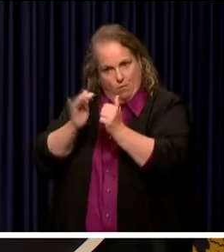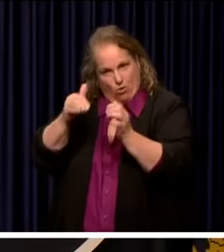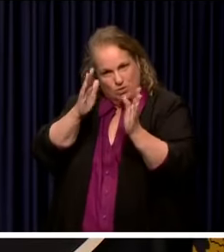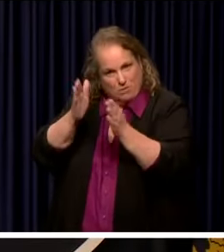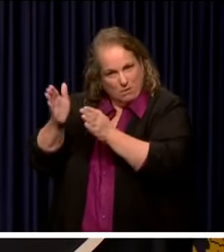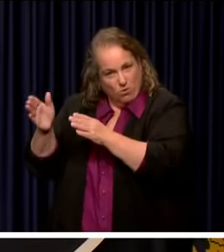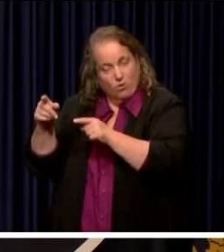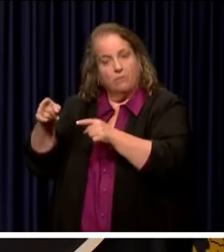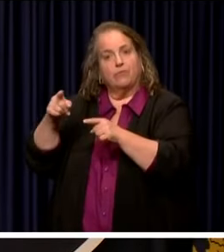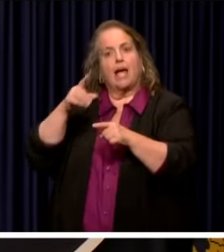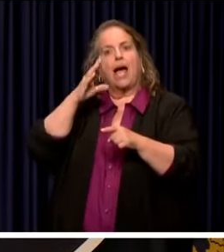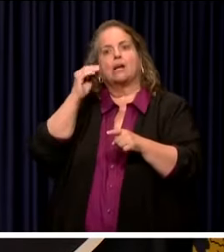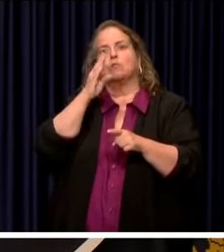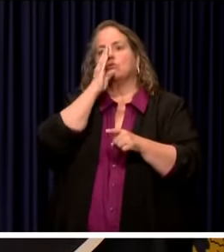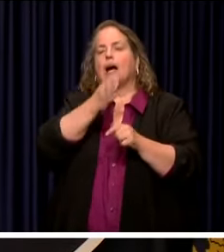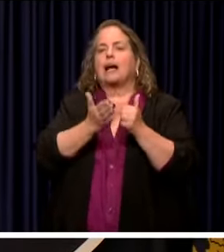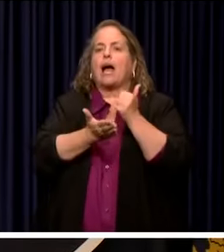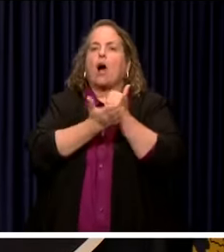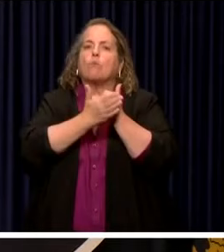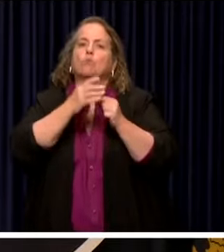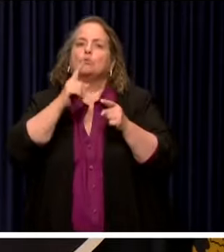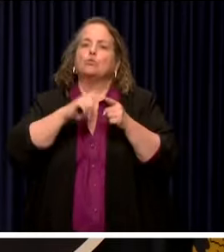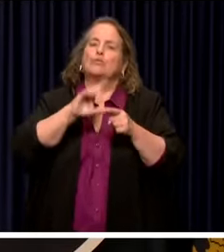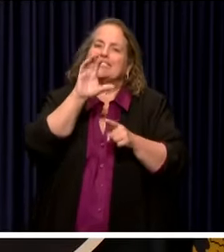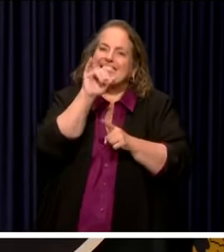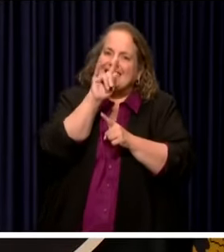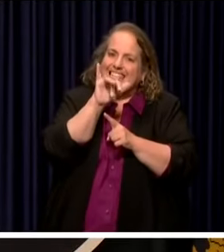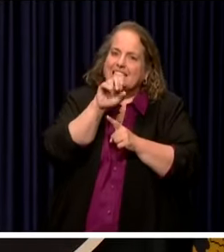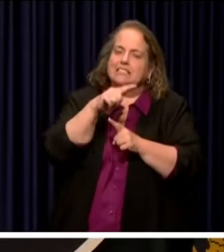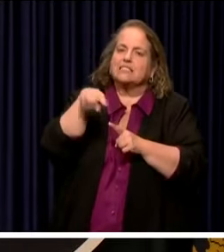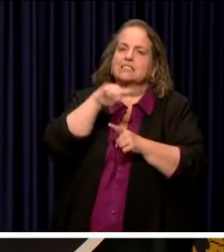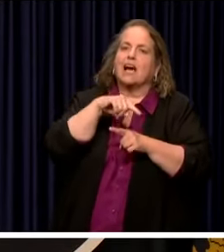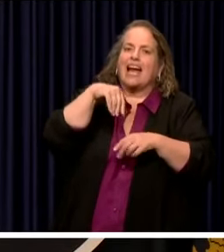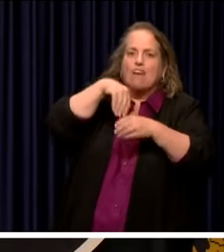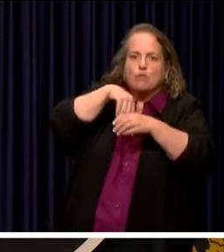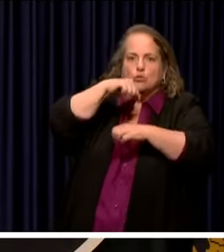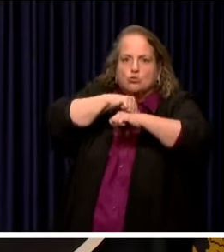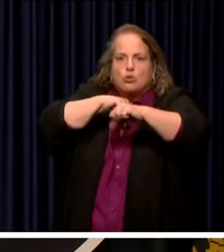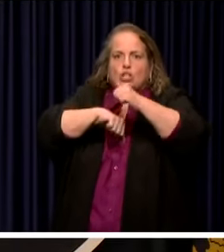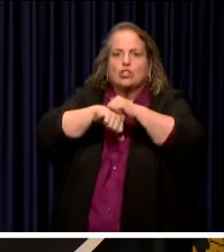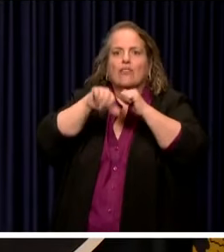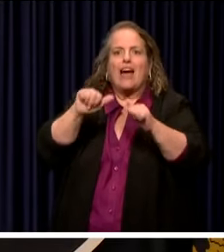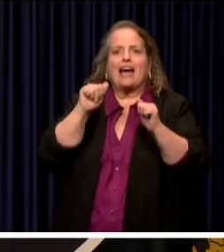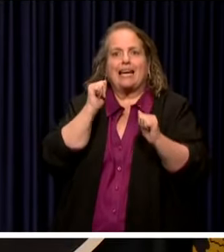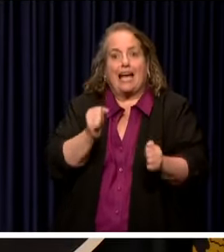GOVERNOR, HOW ARE YOU?